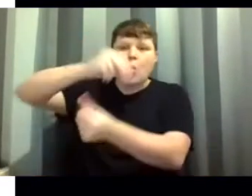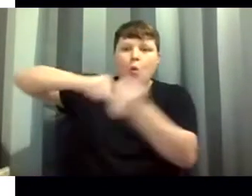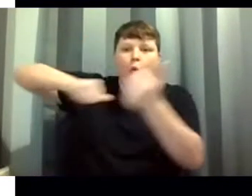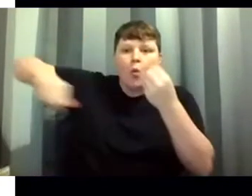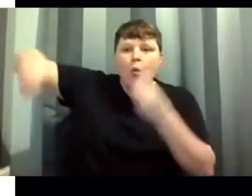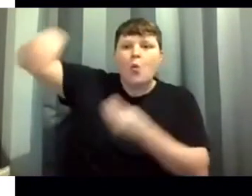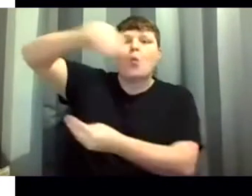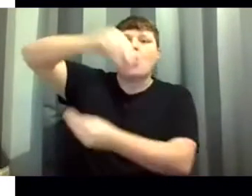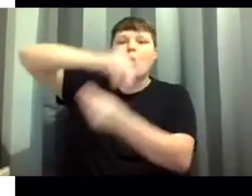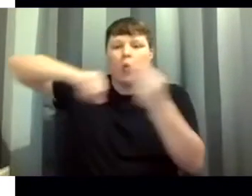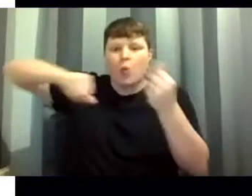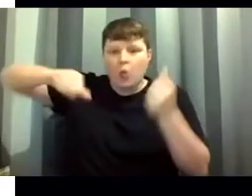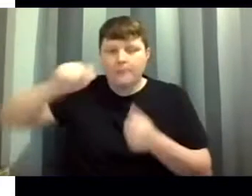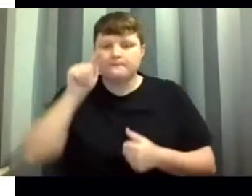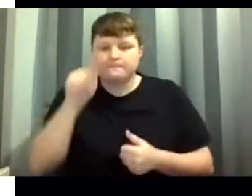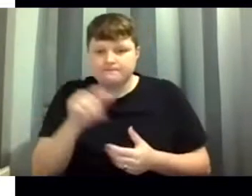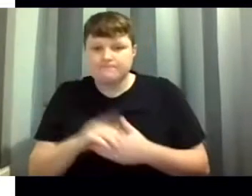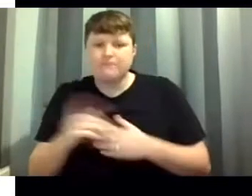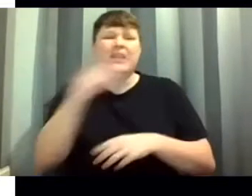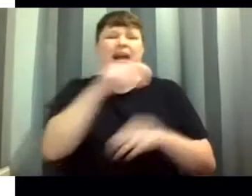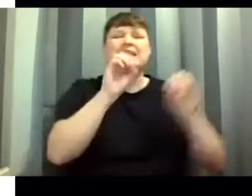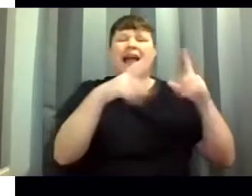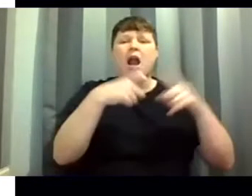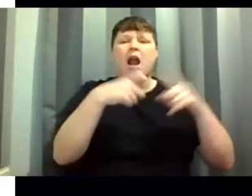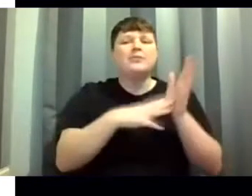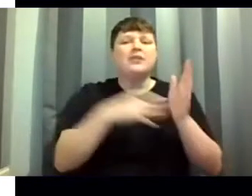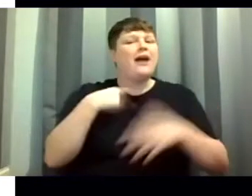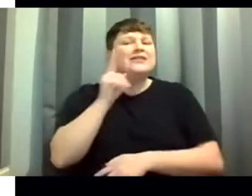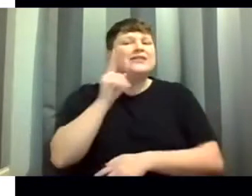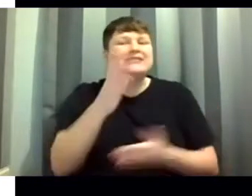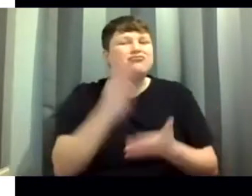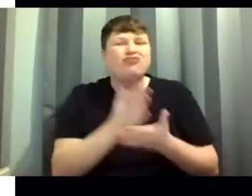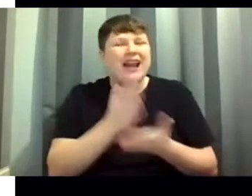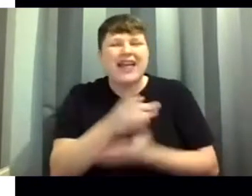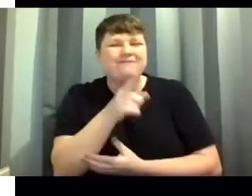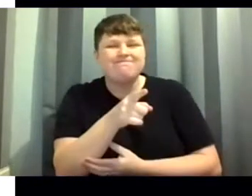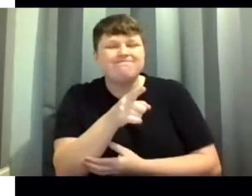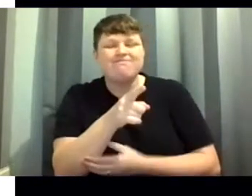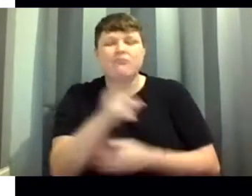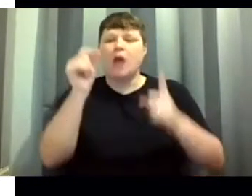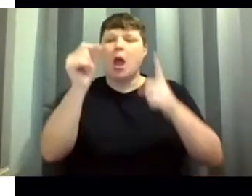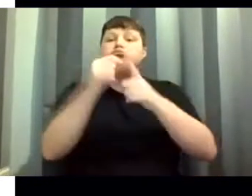At 10 km, that doesn't really happen so we have a parameterisation there that just